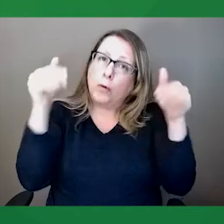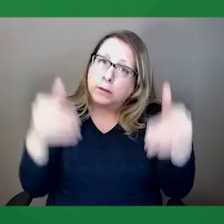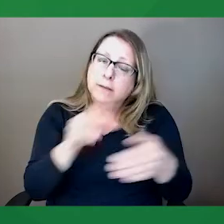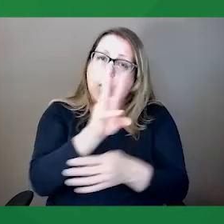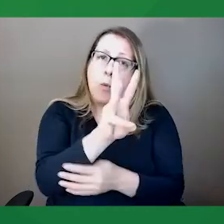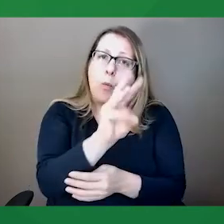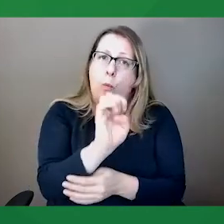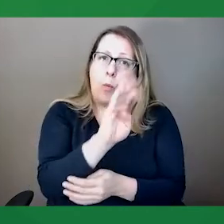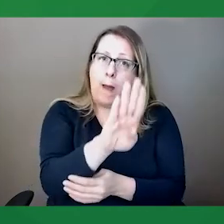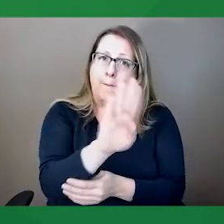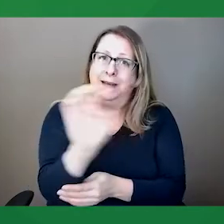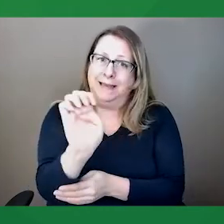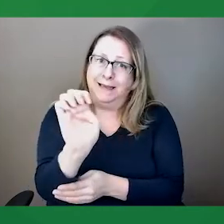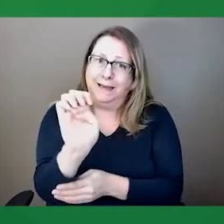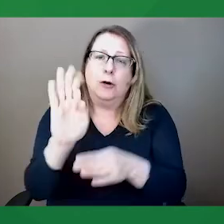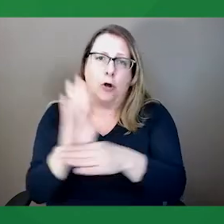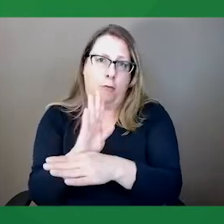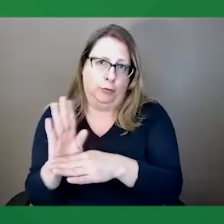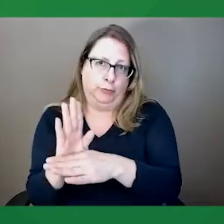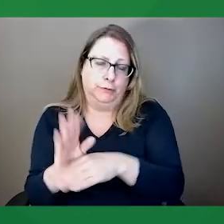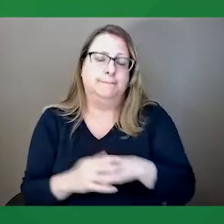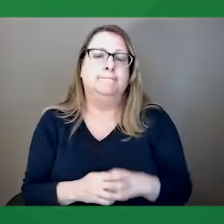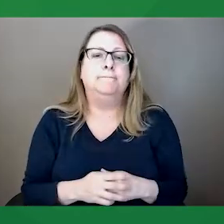So when I work in accessibility, I work on web Ecommerce,